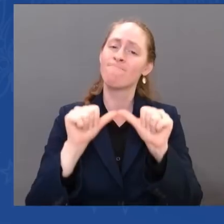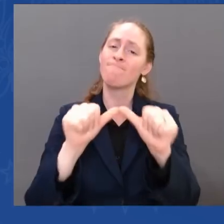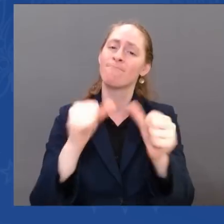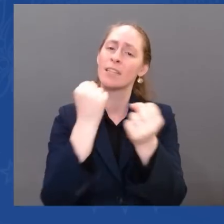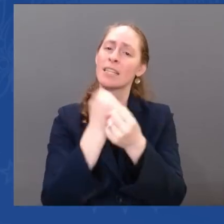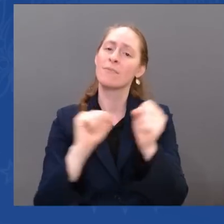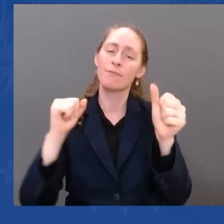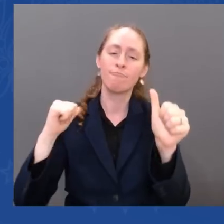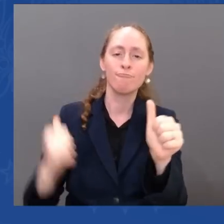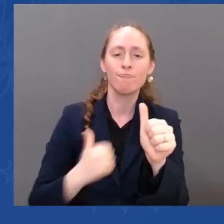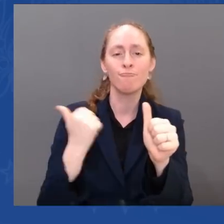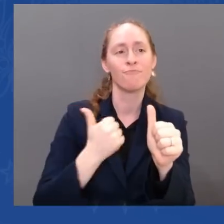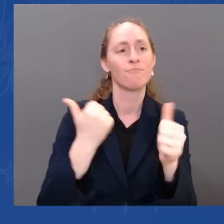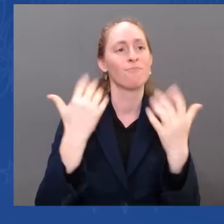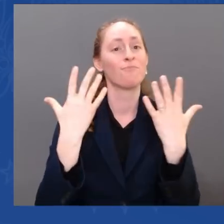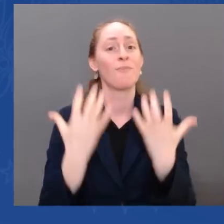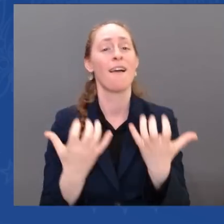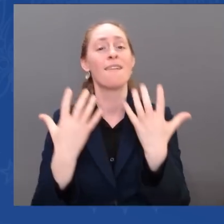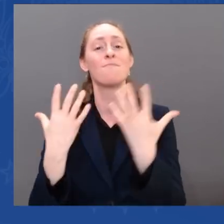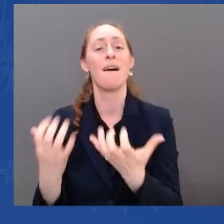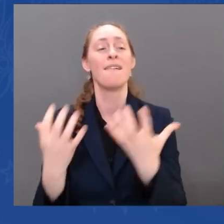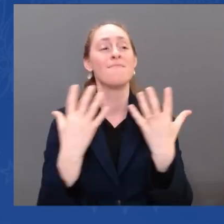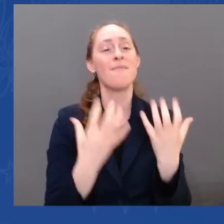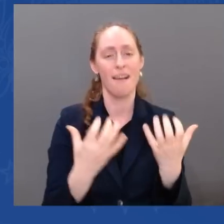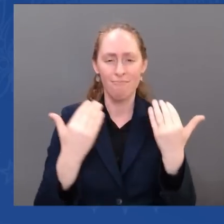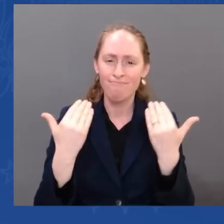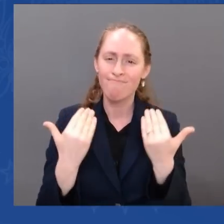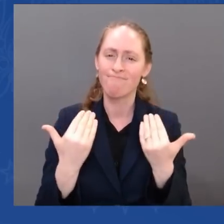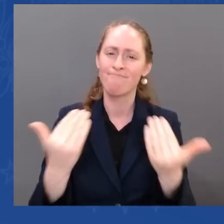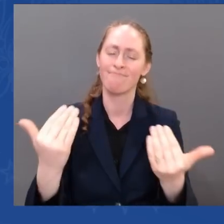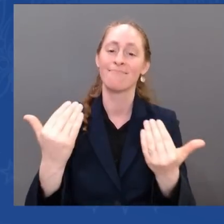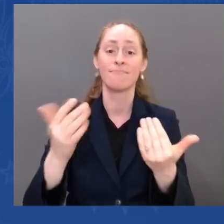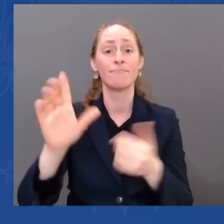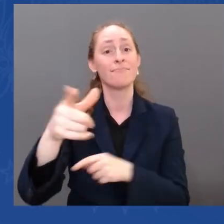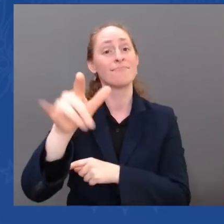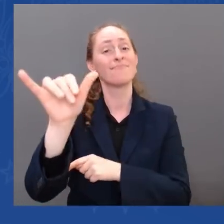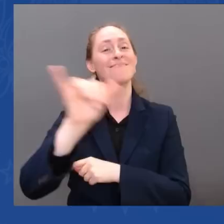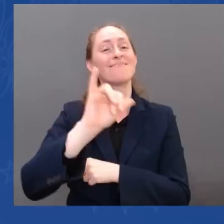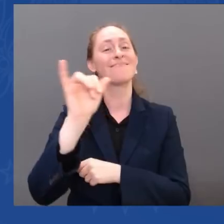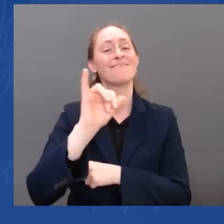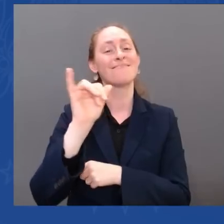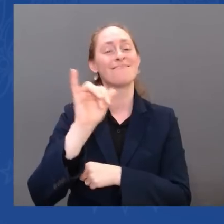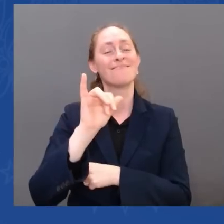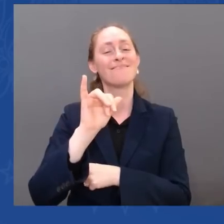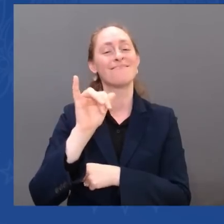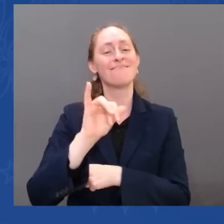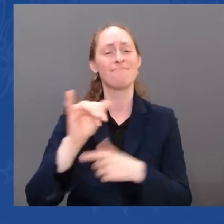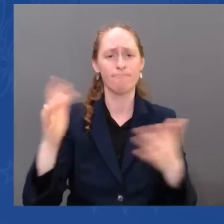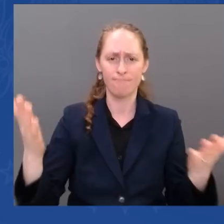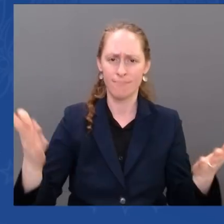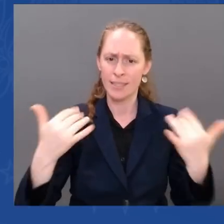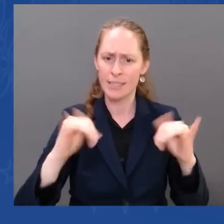and the values of democracy the gift of Hellas, the gift of Greece to the world,